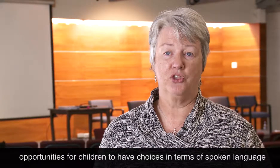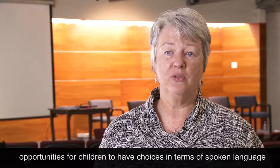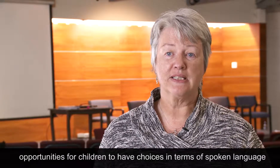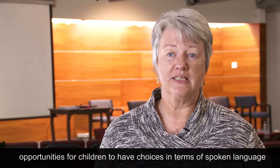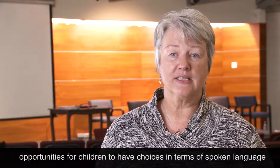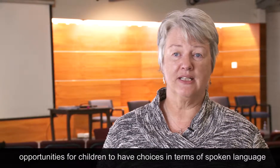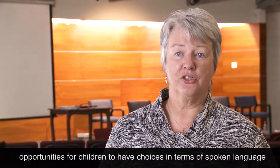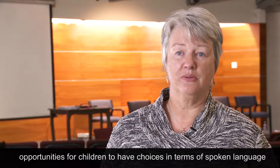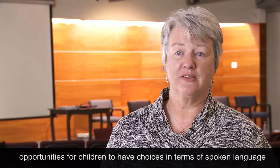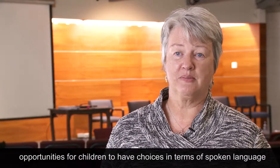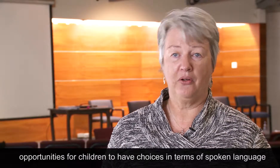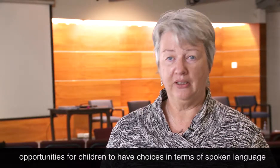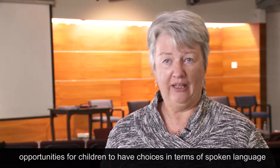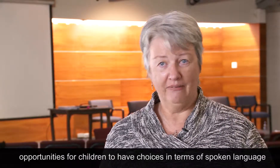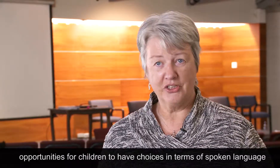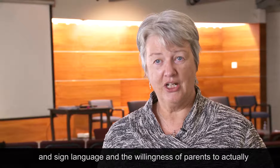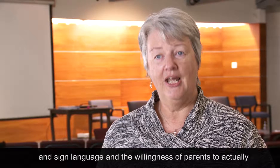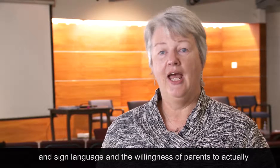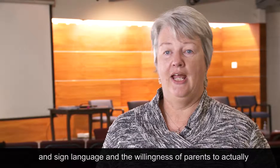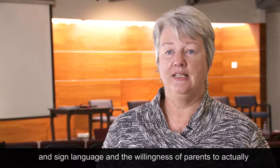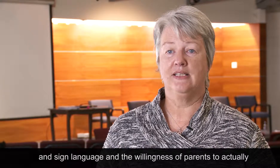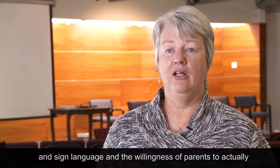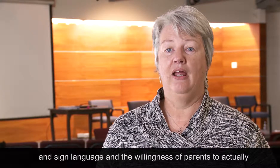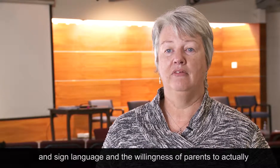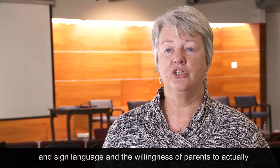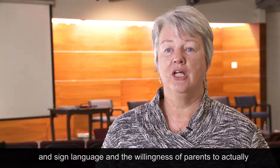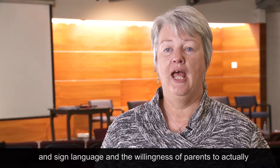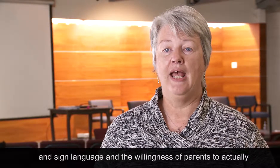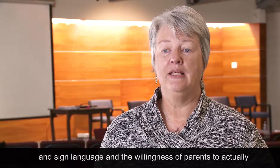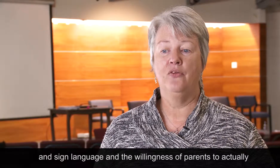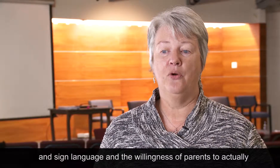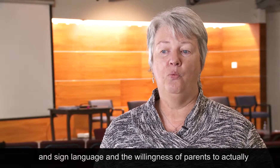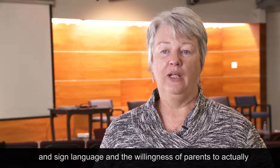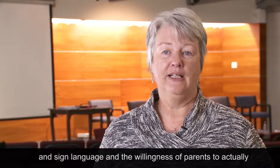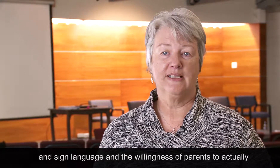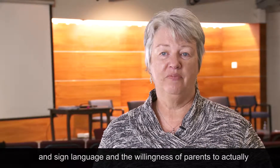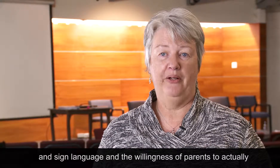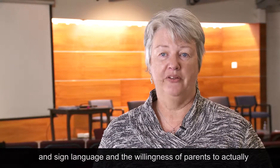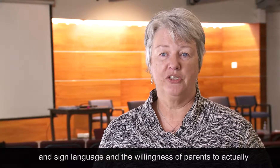choices in terms of spoken language and sign language and the willingness of parents to